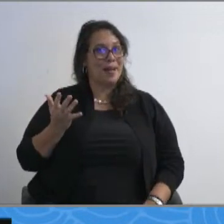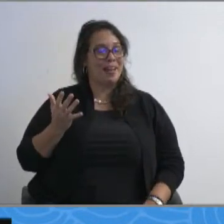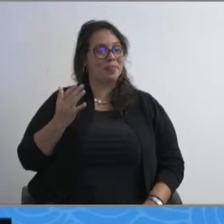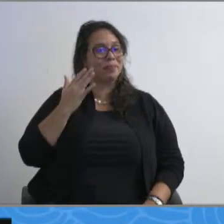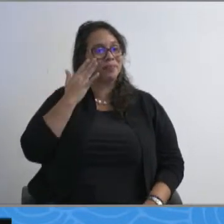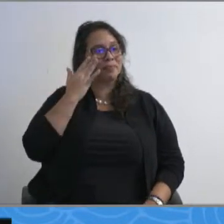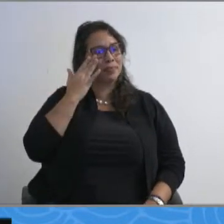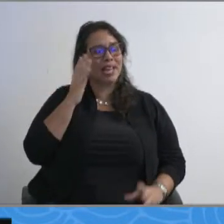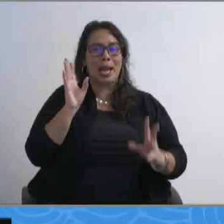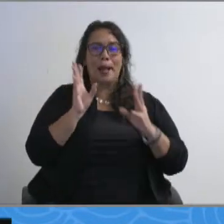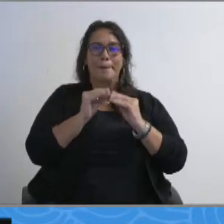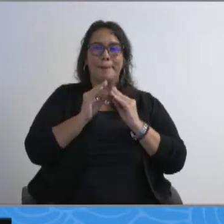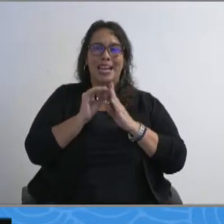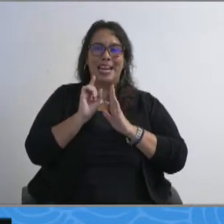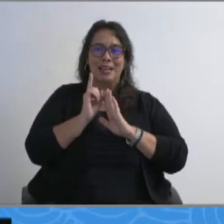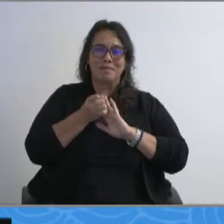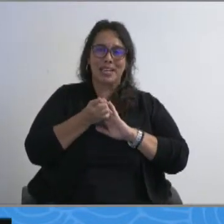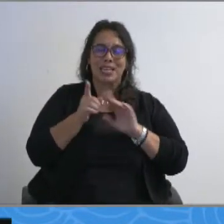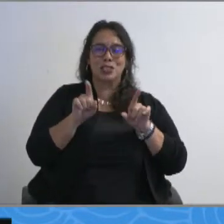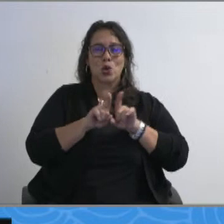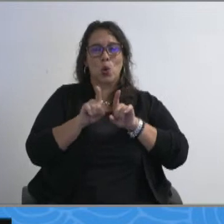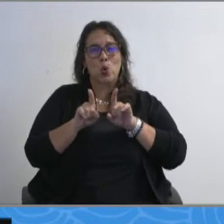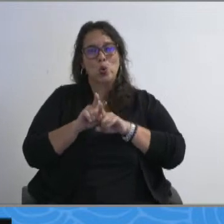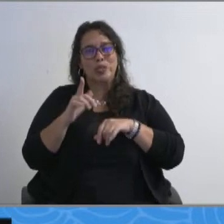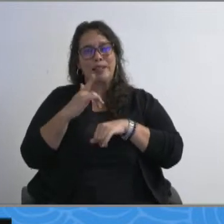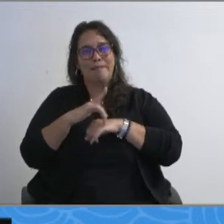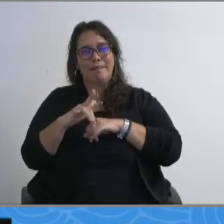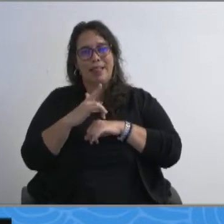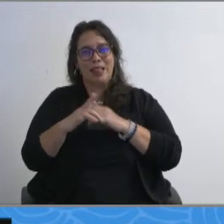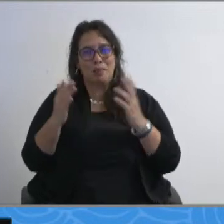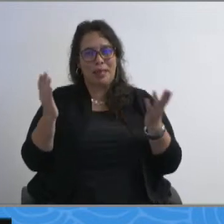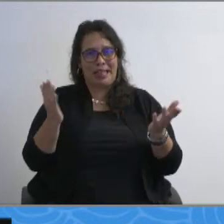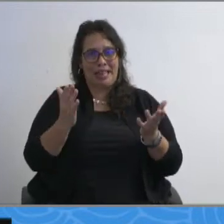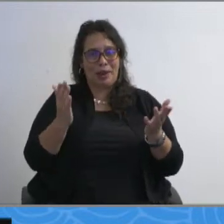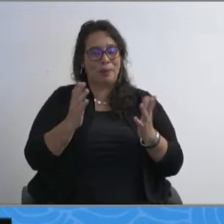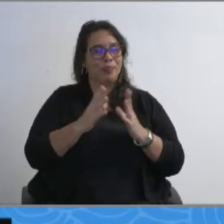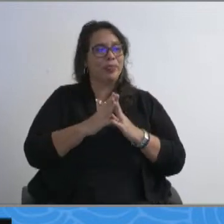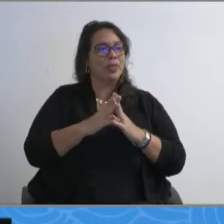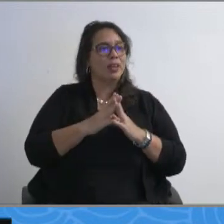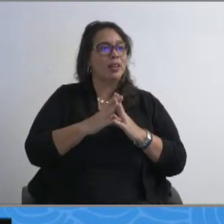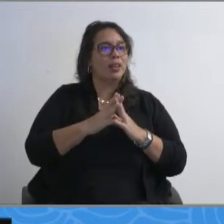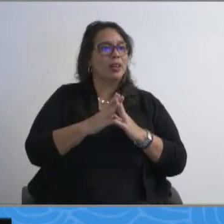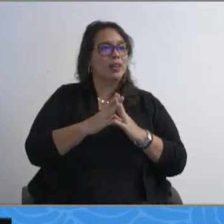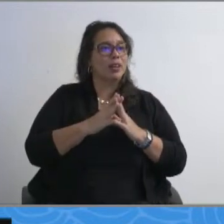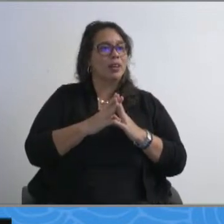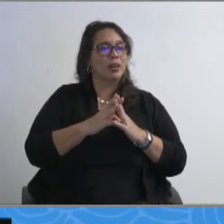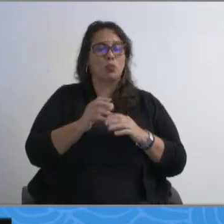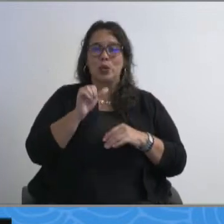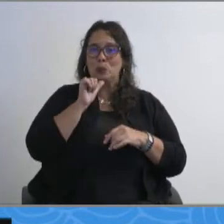Meeting minutes are also available for you here. At the time, we don't have enough of our parents present